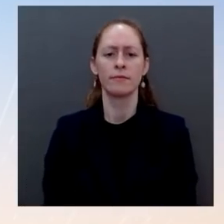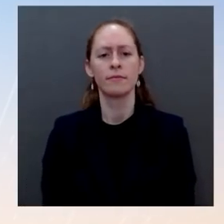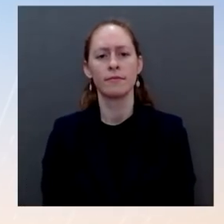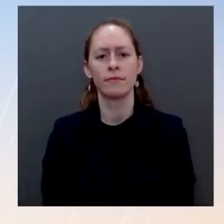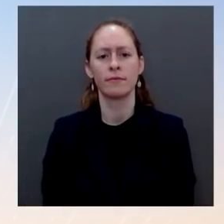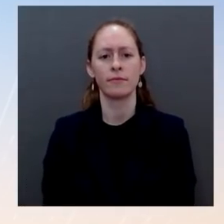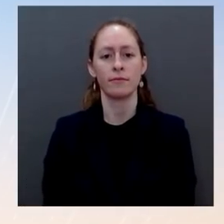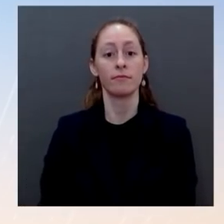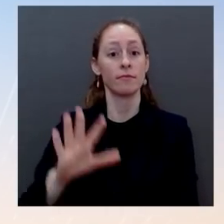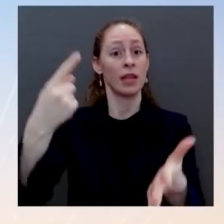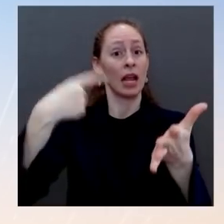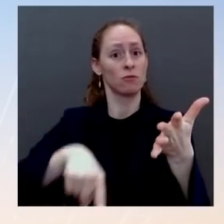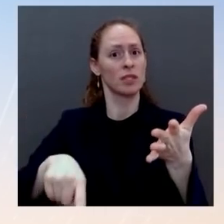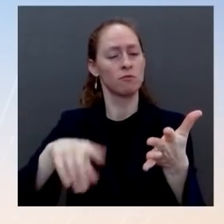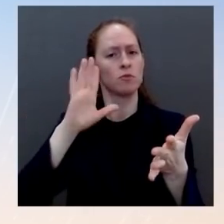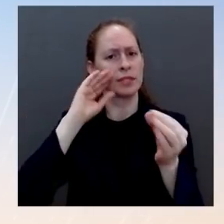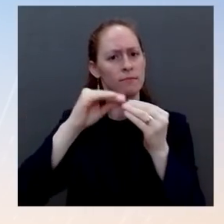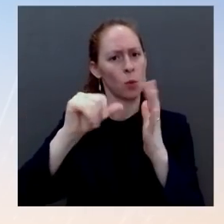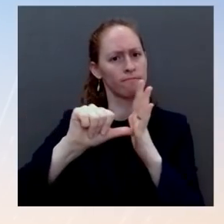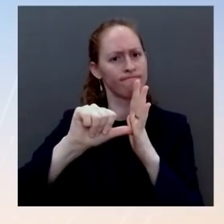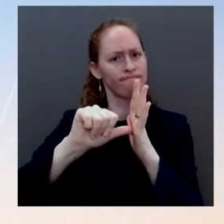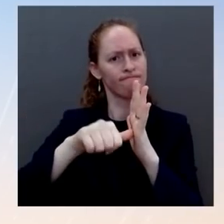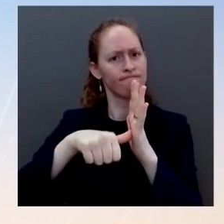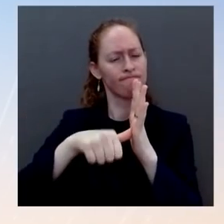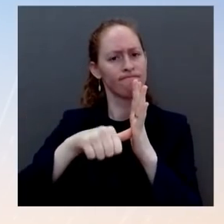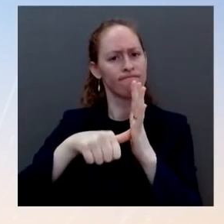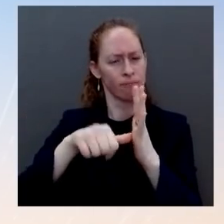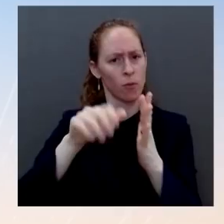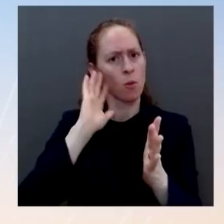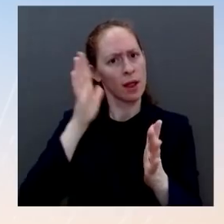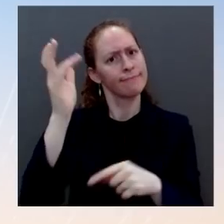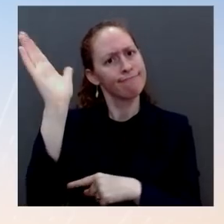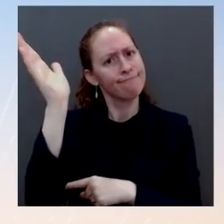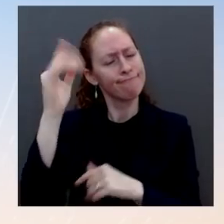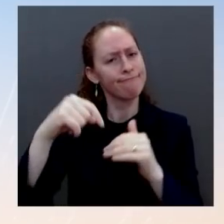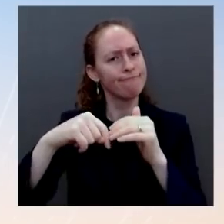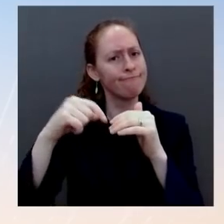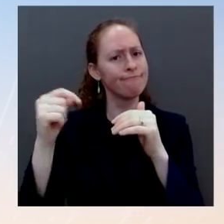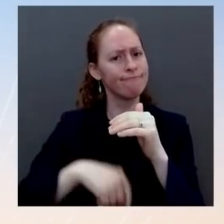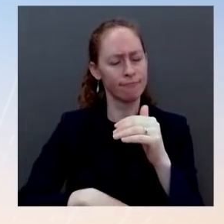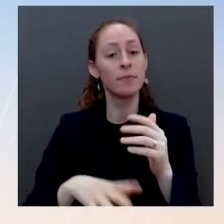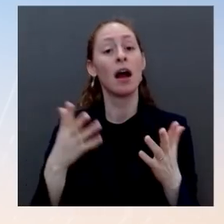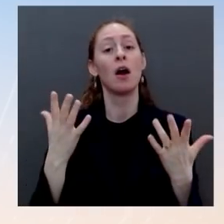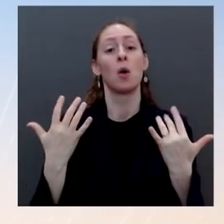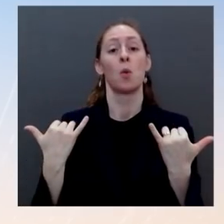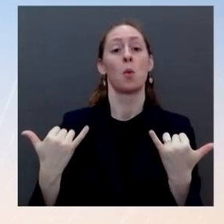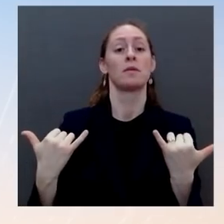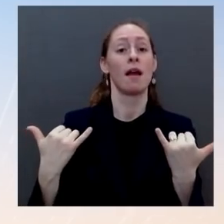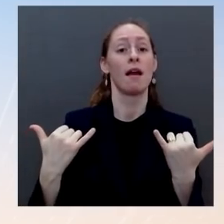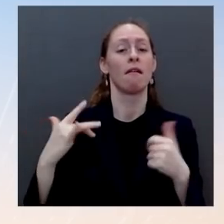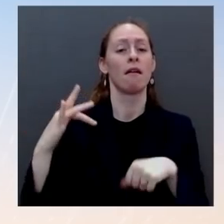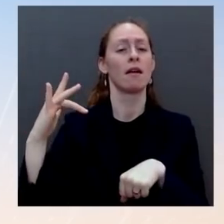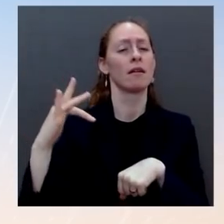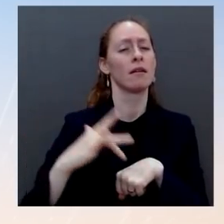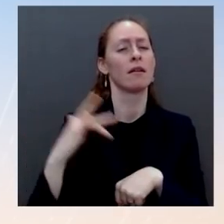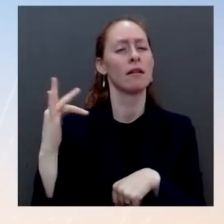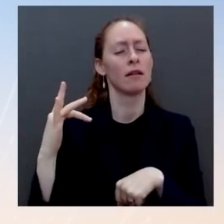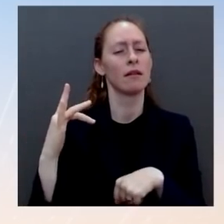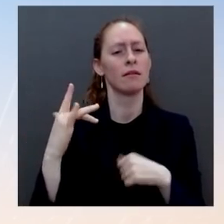and you will hear him making the case about the fact that we are at an inflection point, there's more that we need to do, and we need to do everything we can